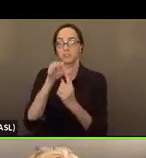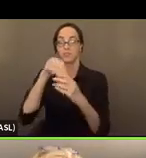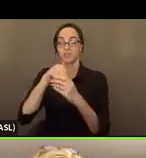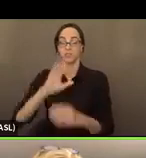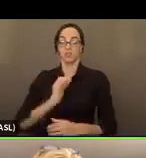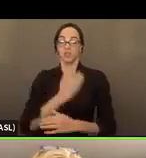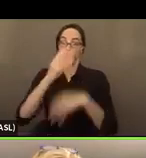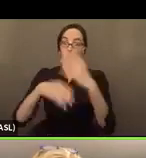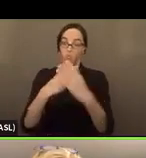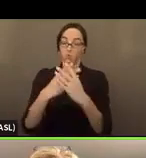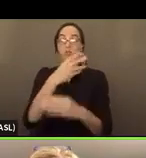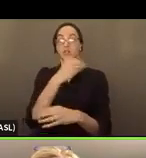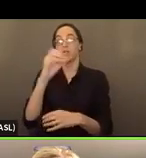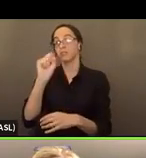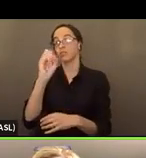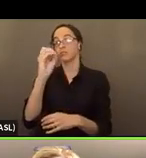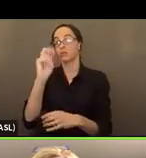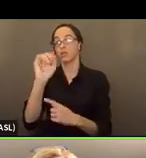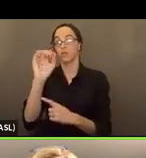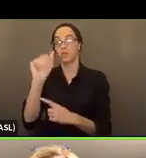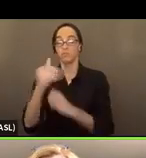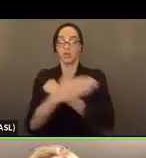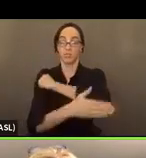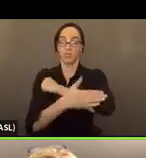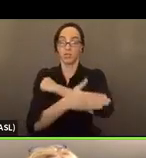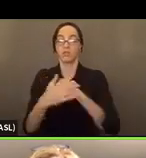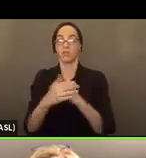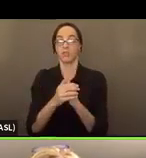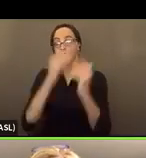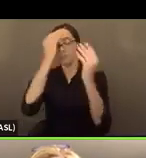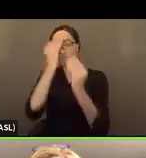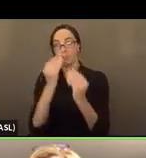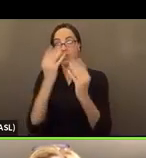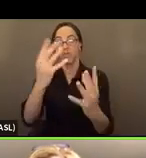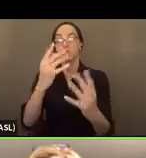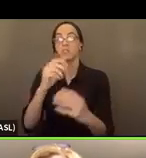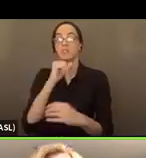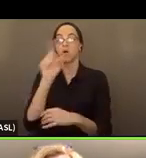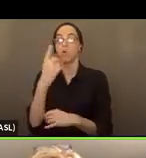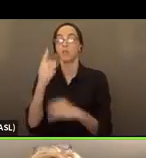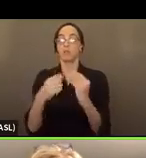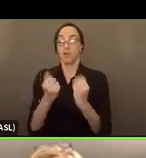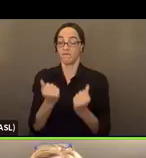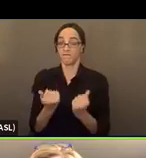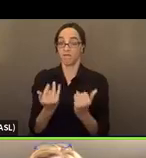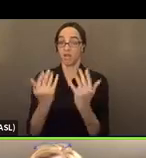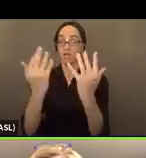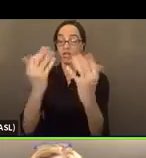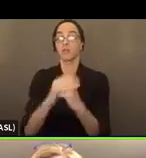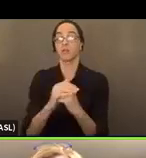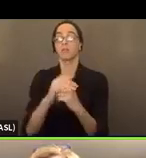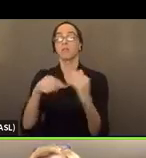just going to be limited to fires it's also about floods and earthquakes and power shut-offs and any